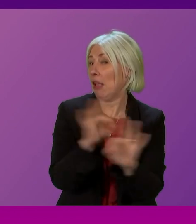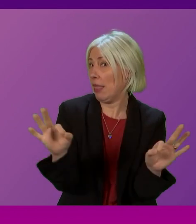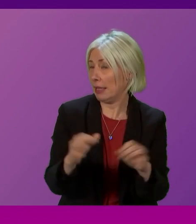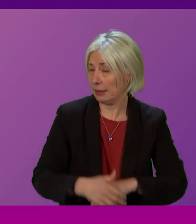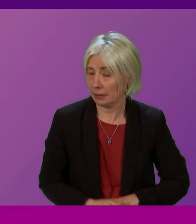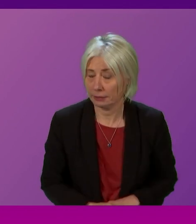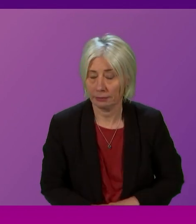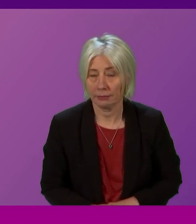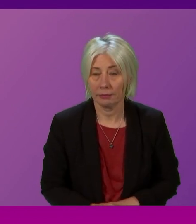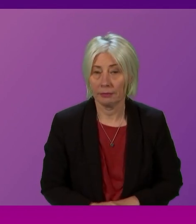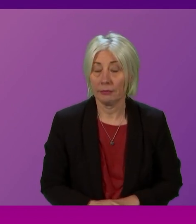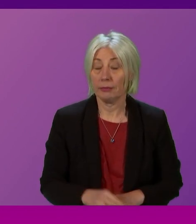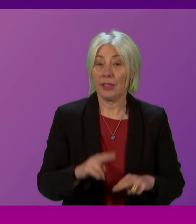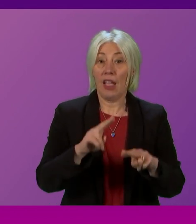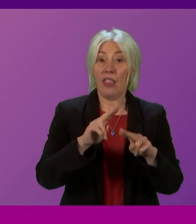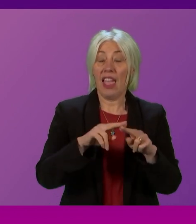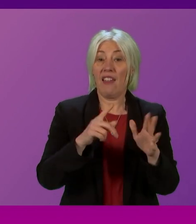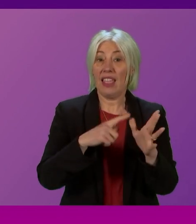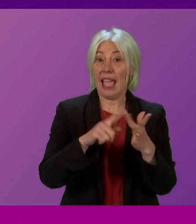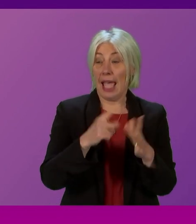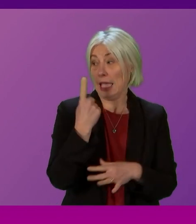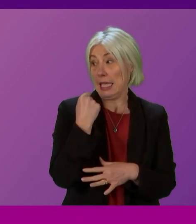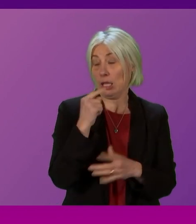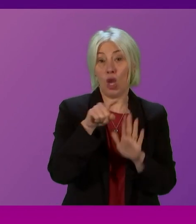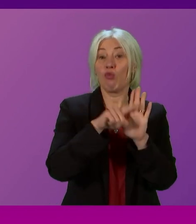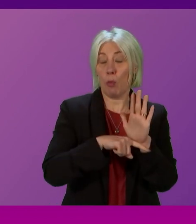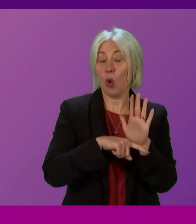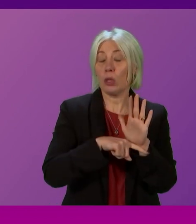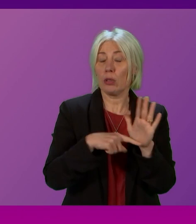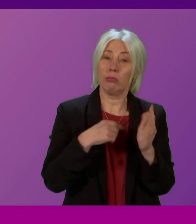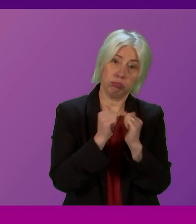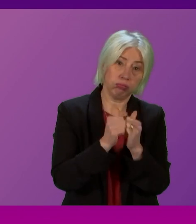In relation to the FAI report that was published yesterday, I, too, thank the Scottish Courts